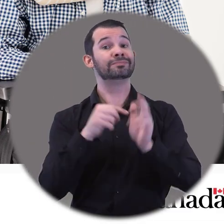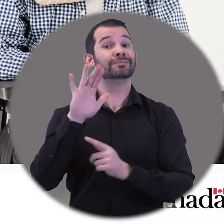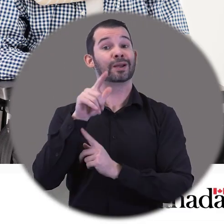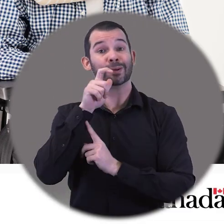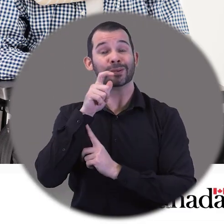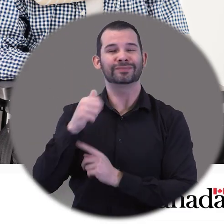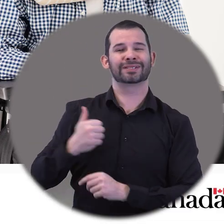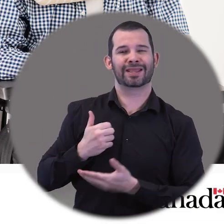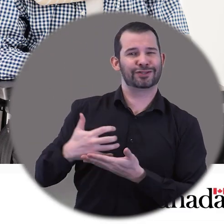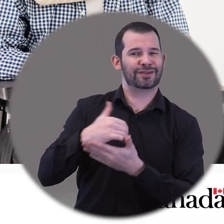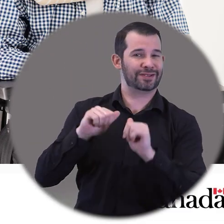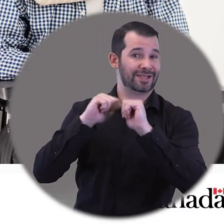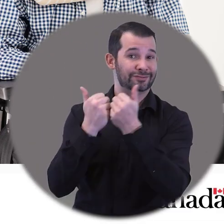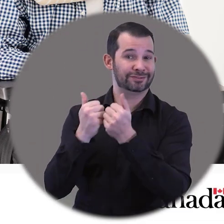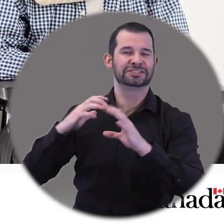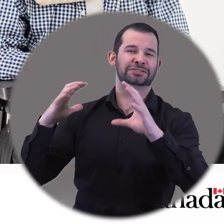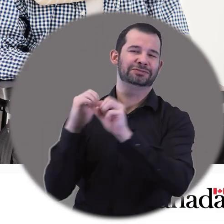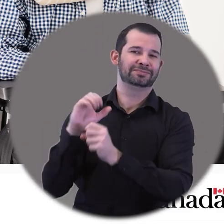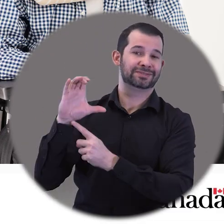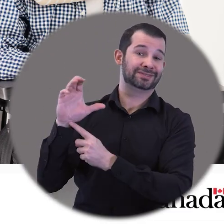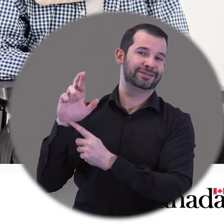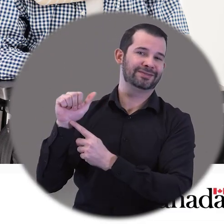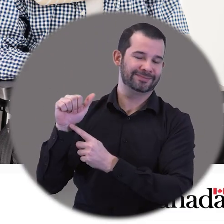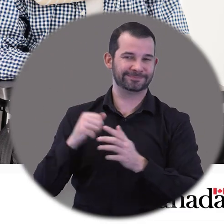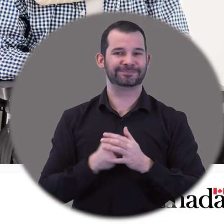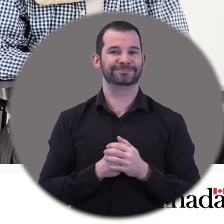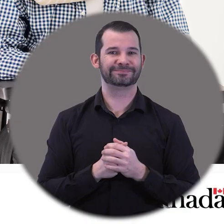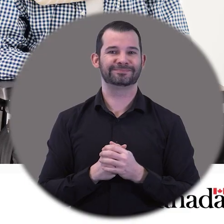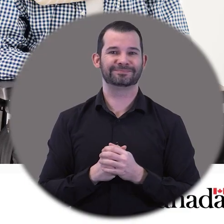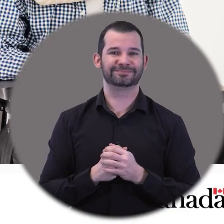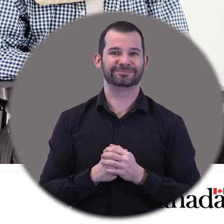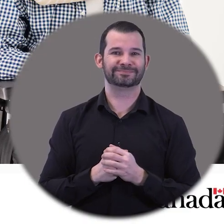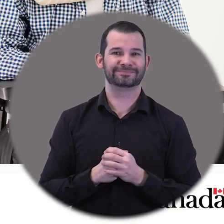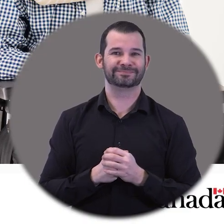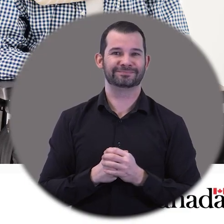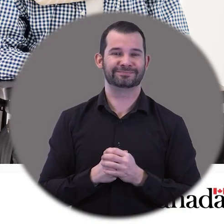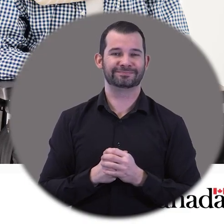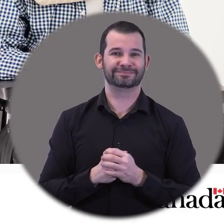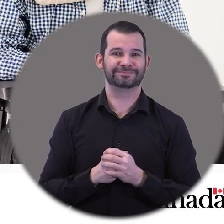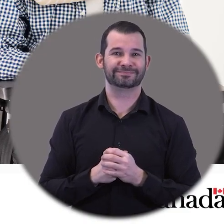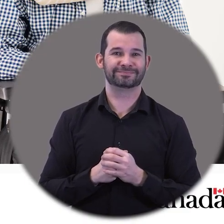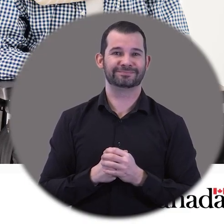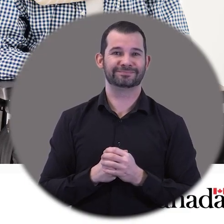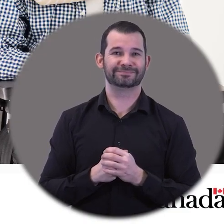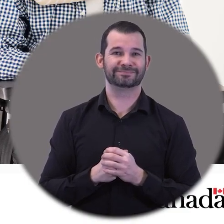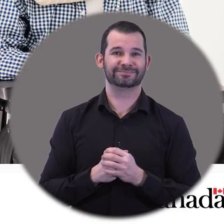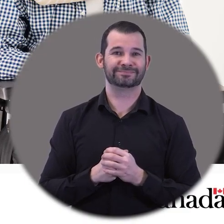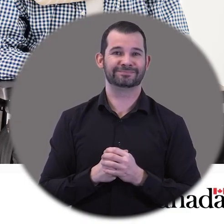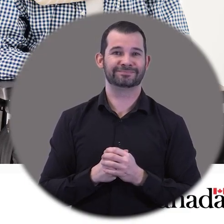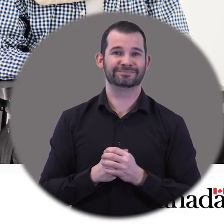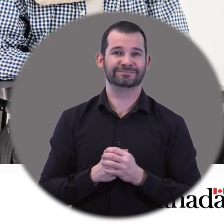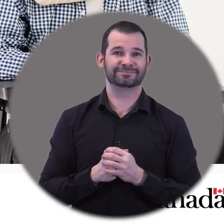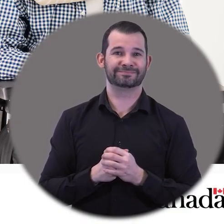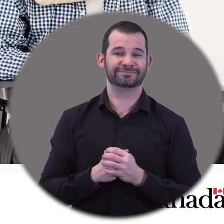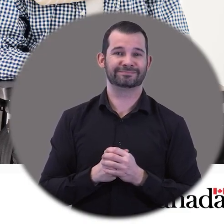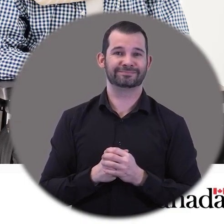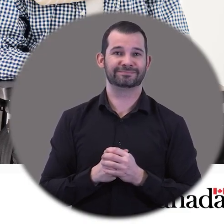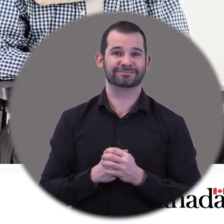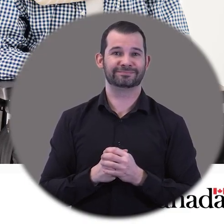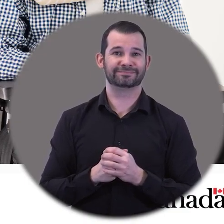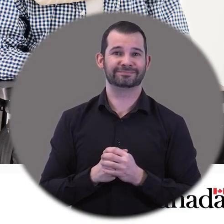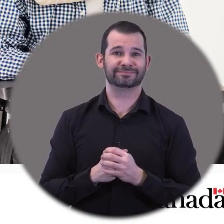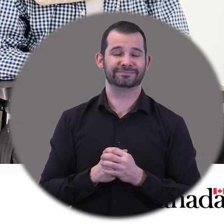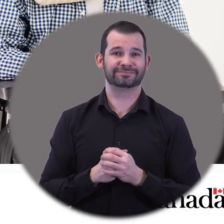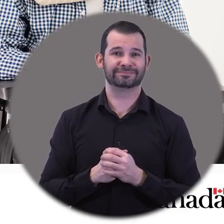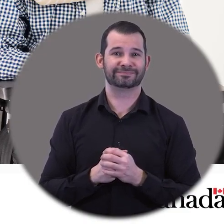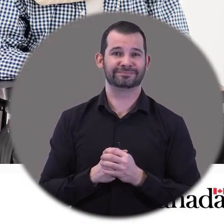presented by the Canada Revenue Agency, or CRA for short.